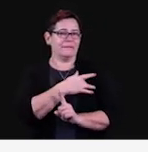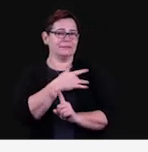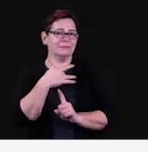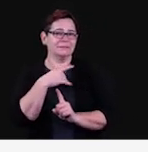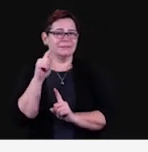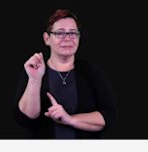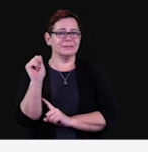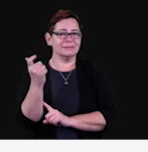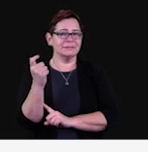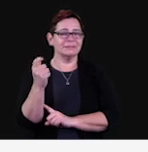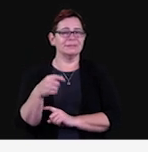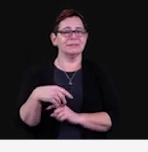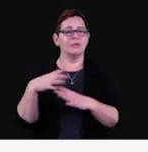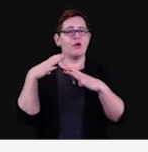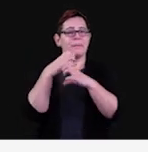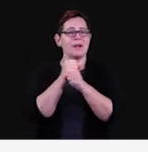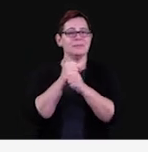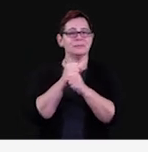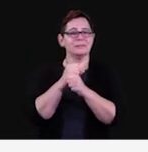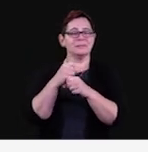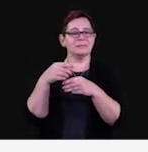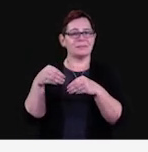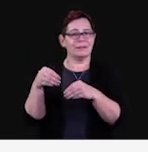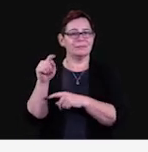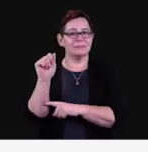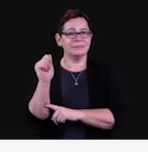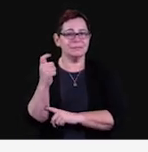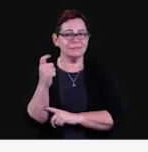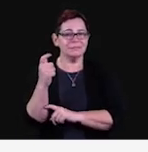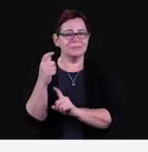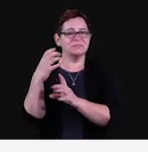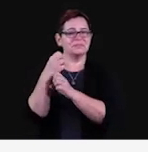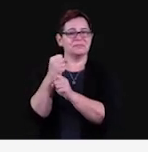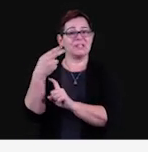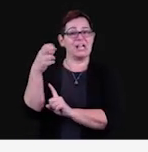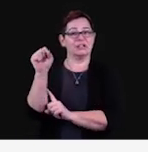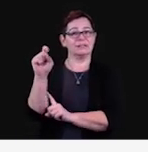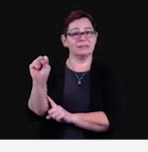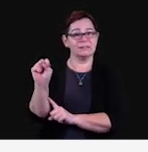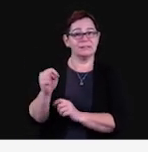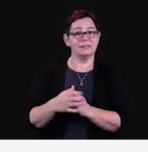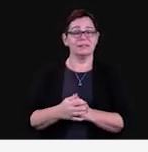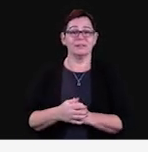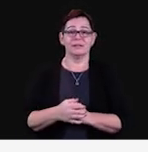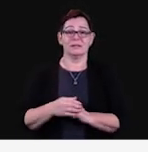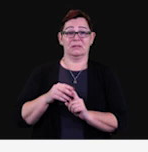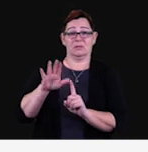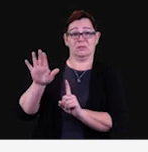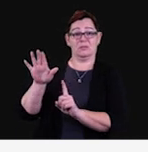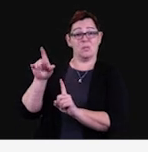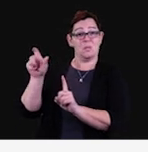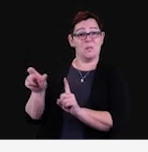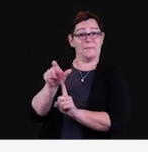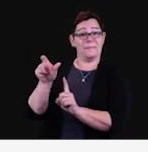In the province of Quebec, the provincial tax is called the Quebec sales tax or QST.